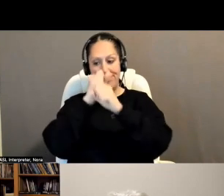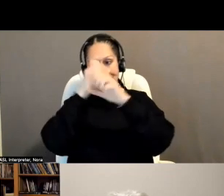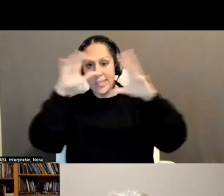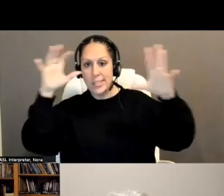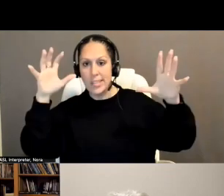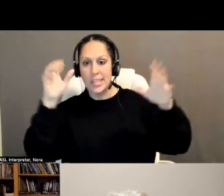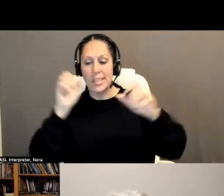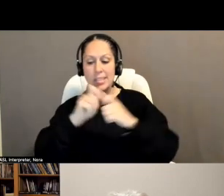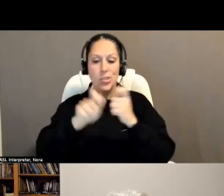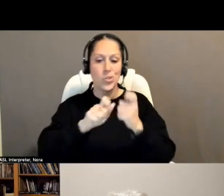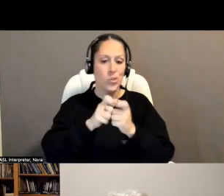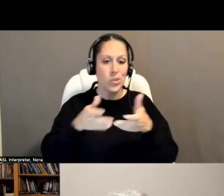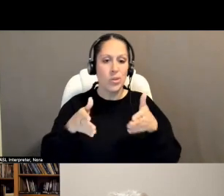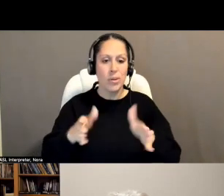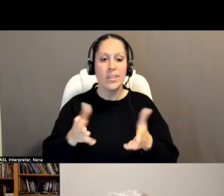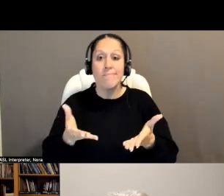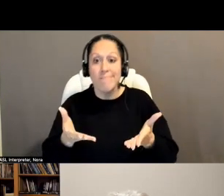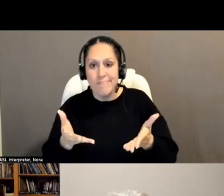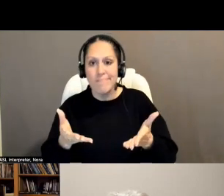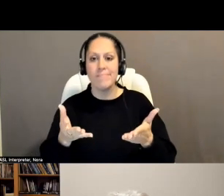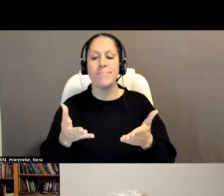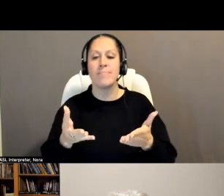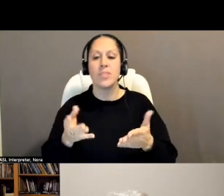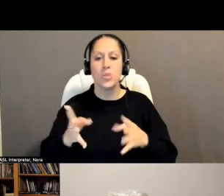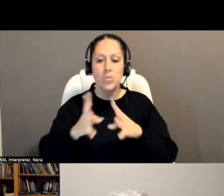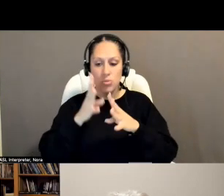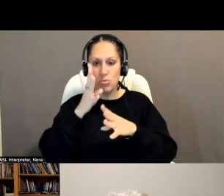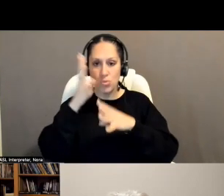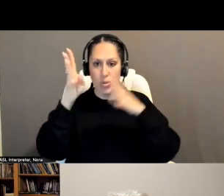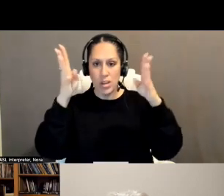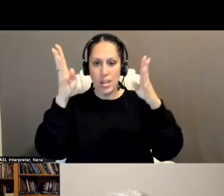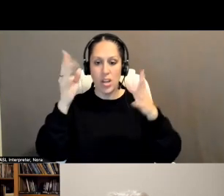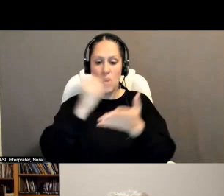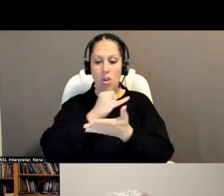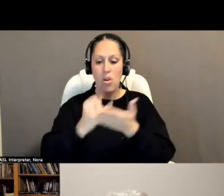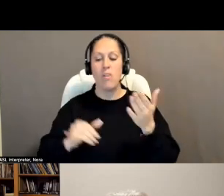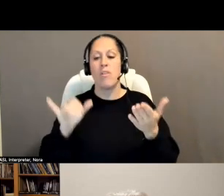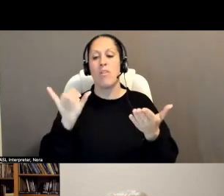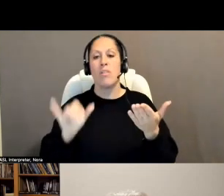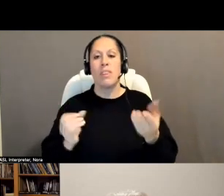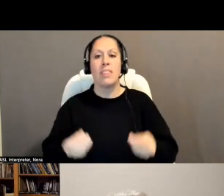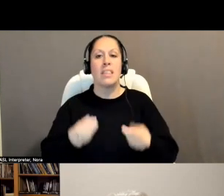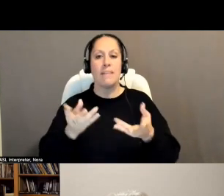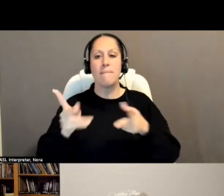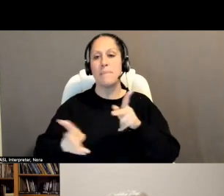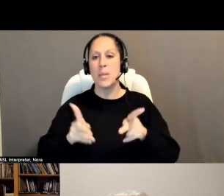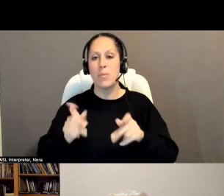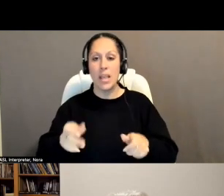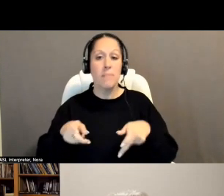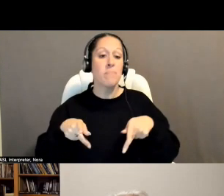certain ways. So, creating art that gives people that permission, that no one should